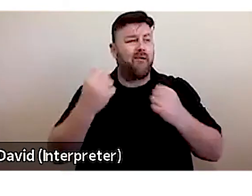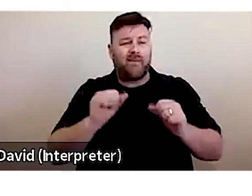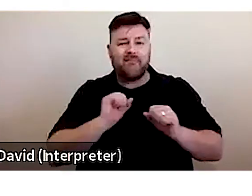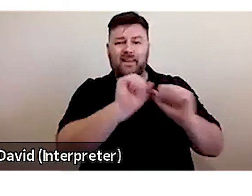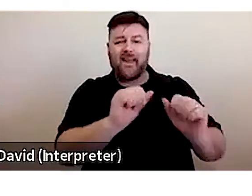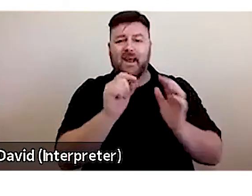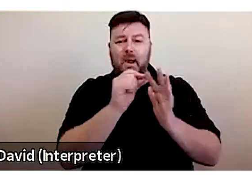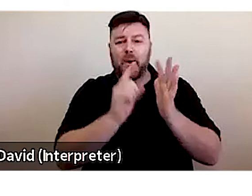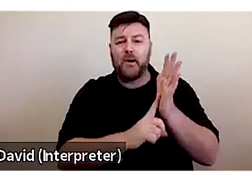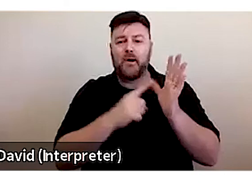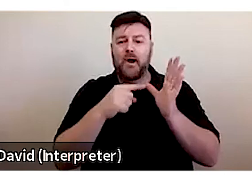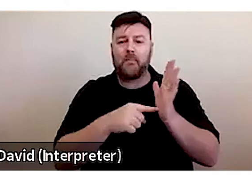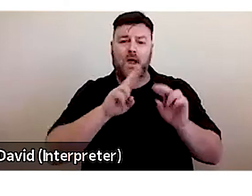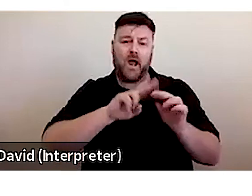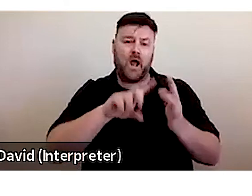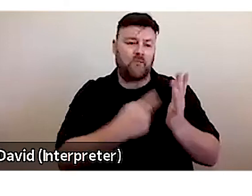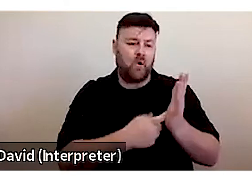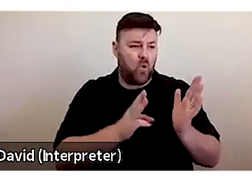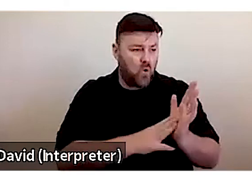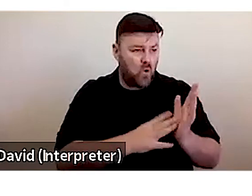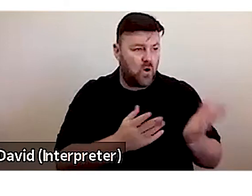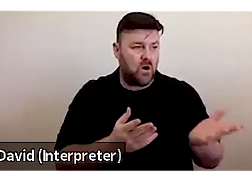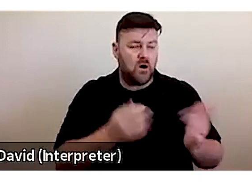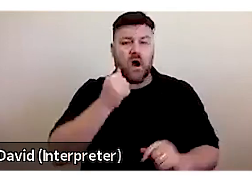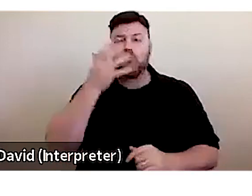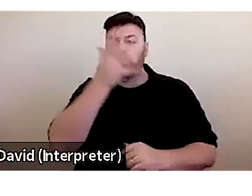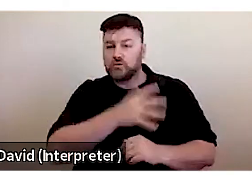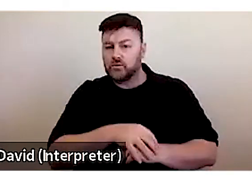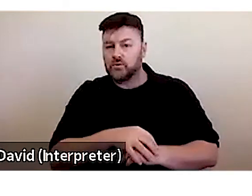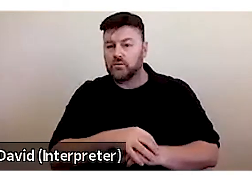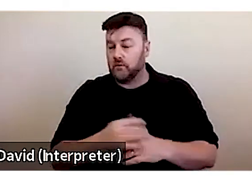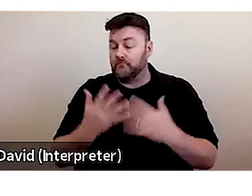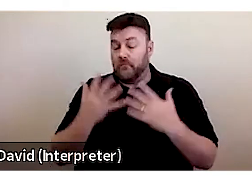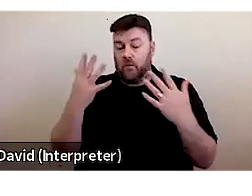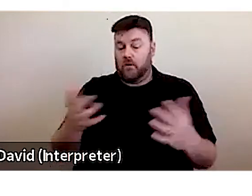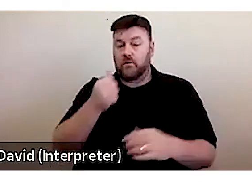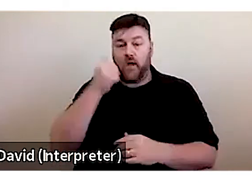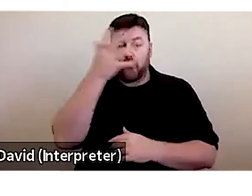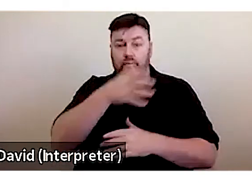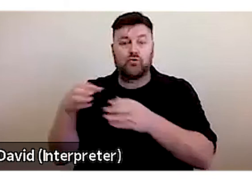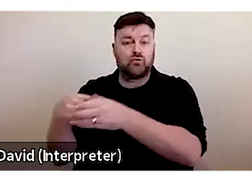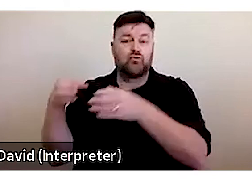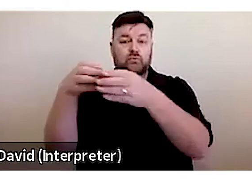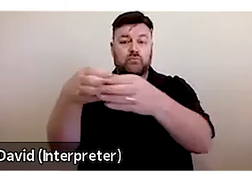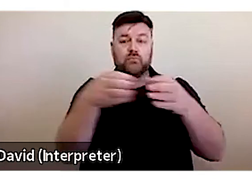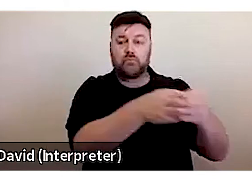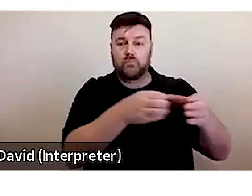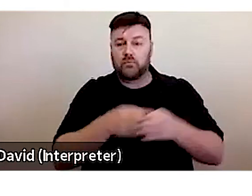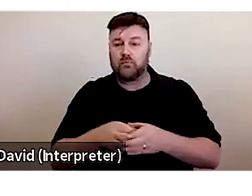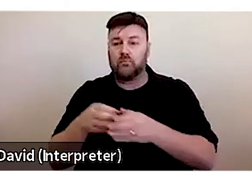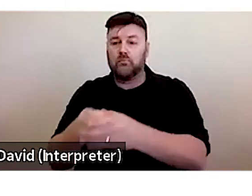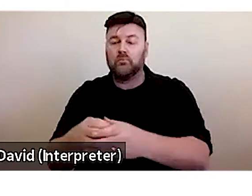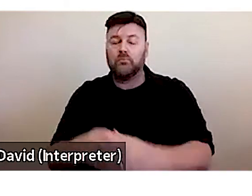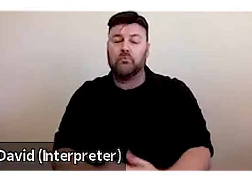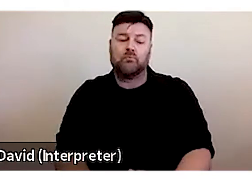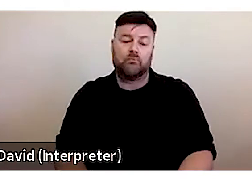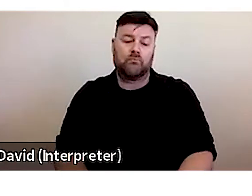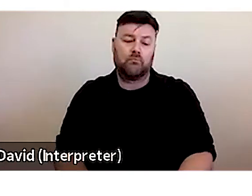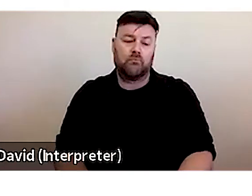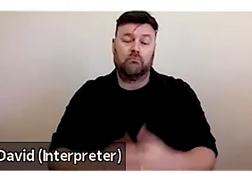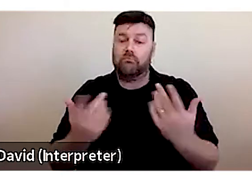There are lots of Aboriginal groups and like every group, people